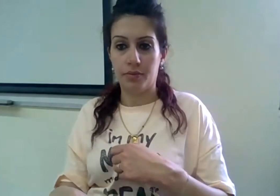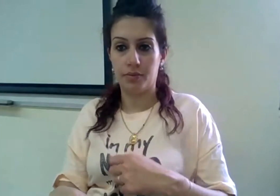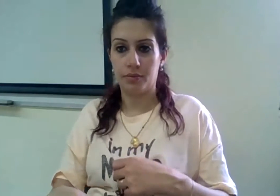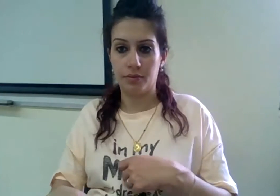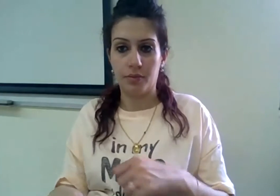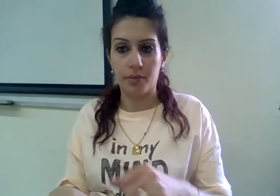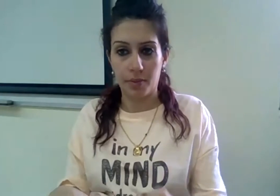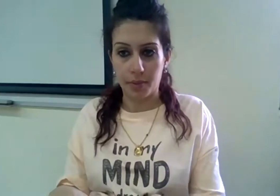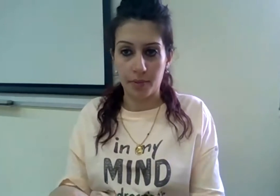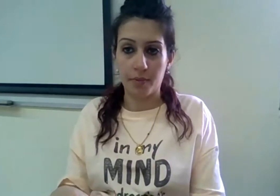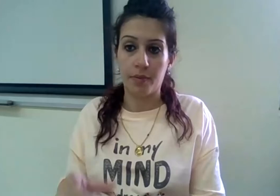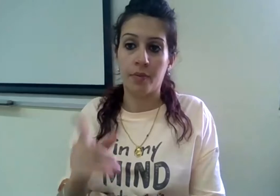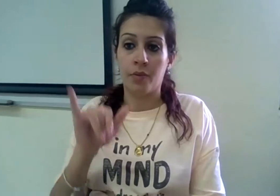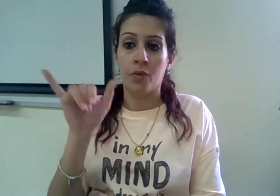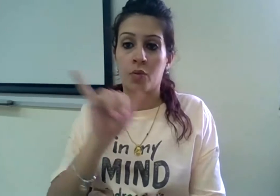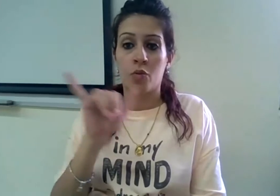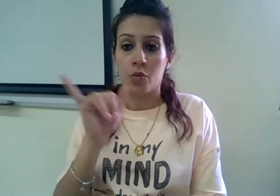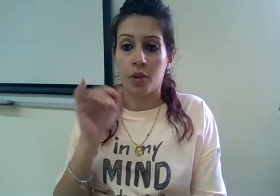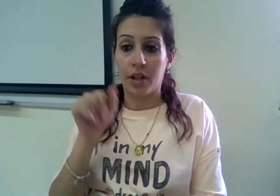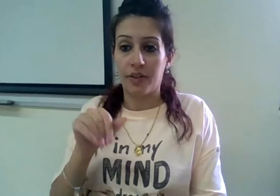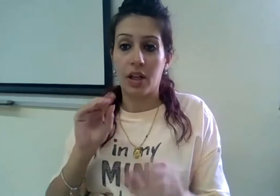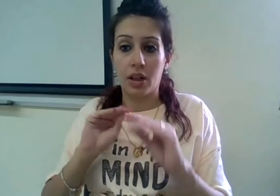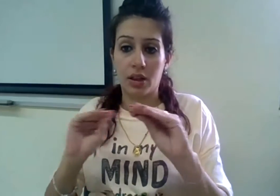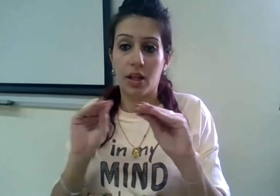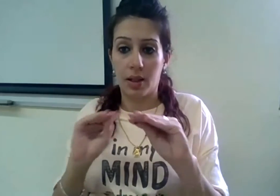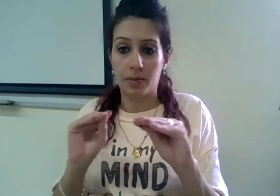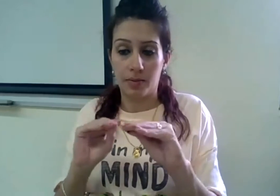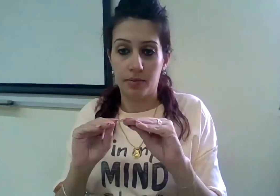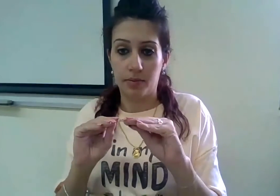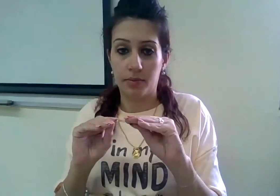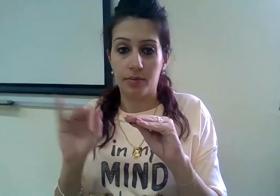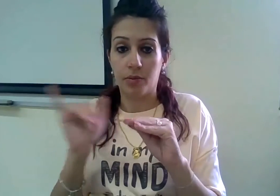in the Netherlands or elsewhere that can serve as a pilot practice or model